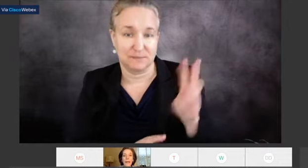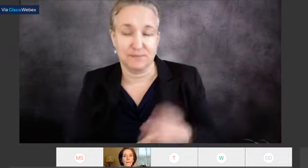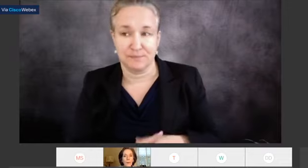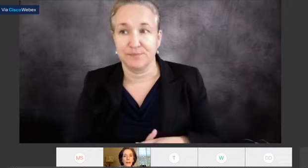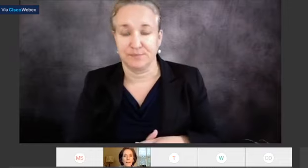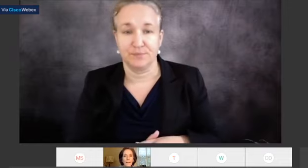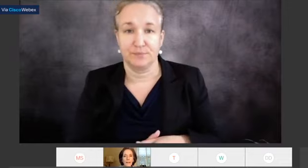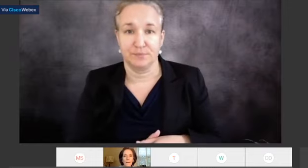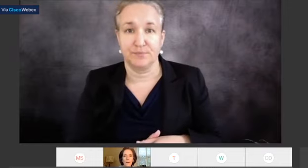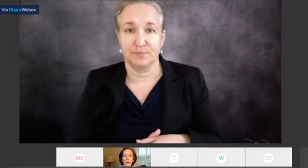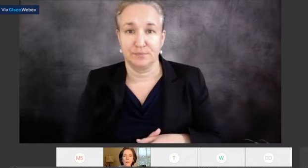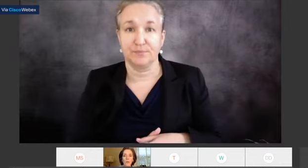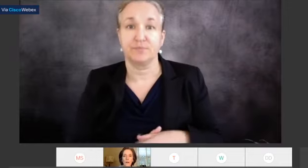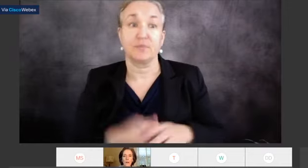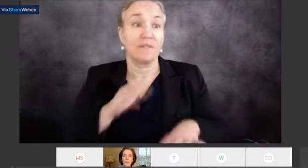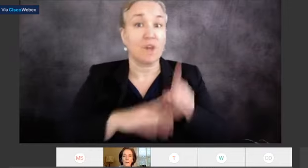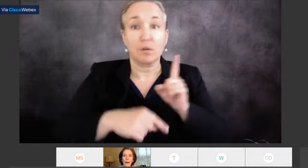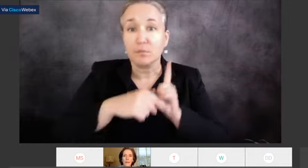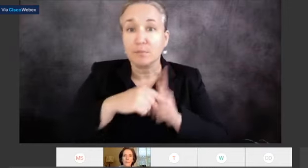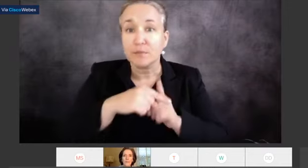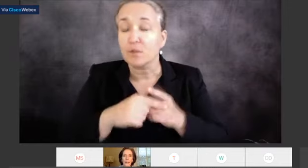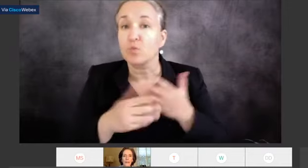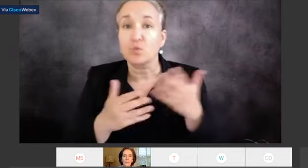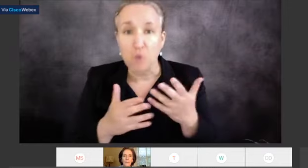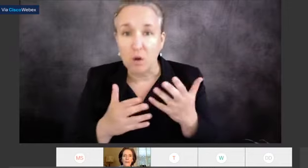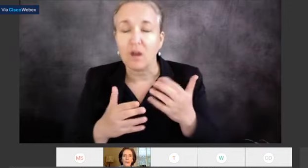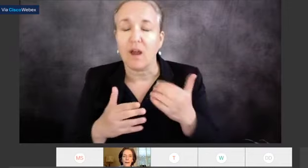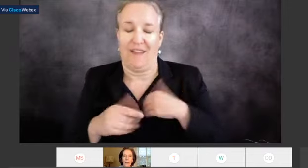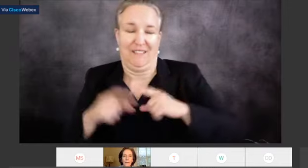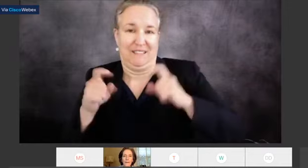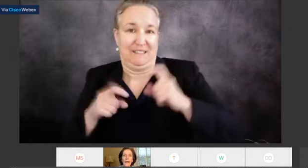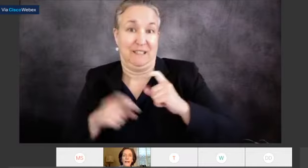these positive cases are a result of a positive test for the virus